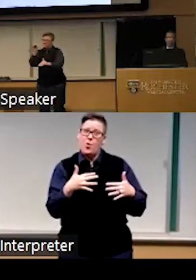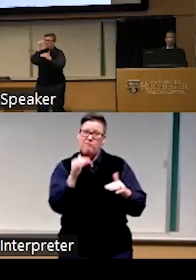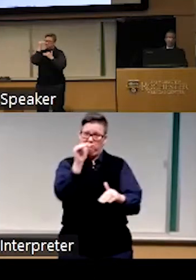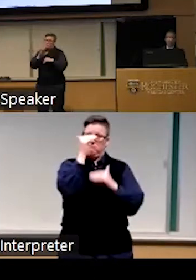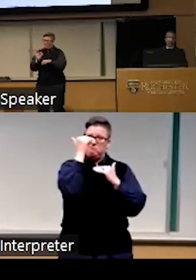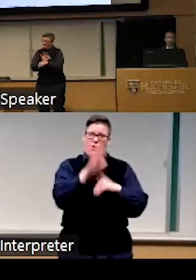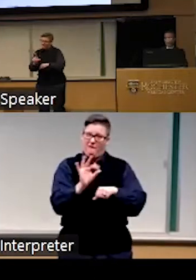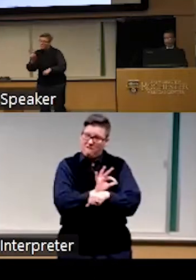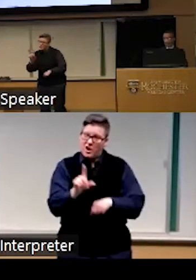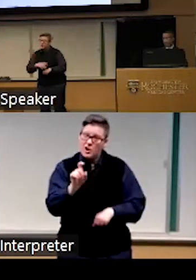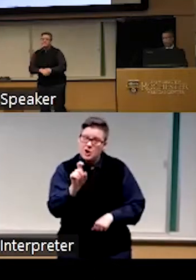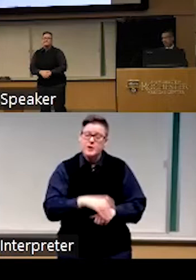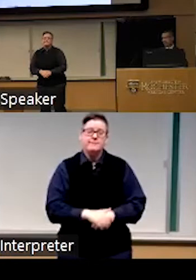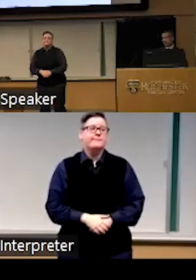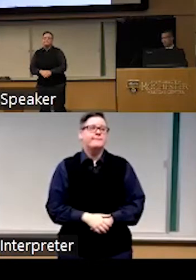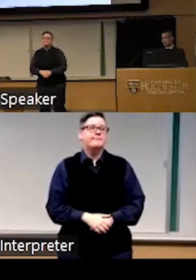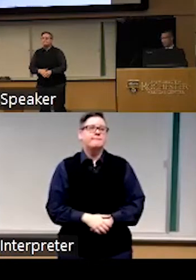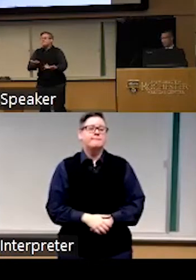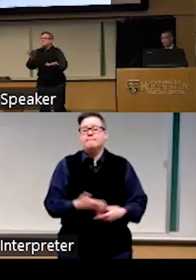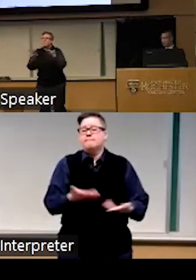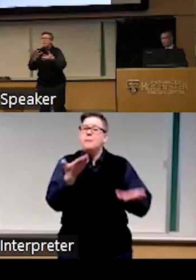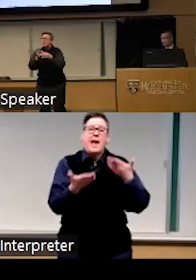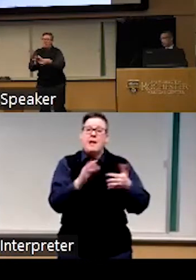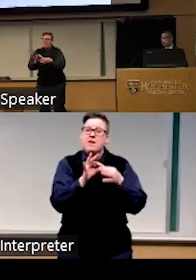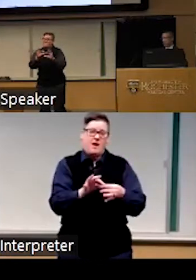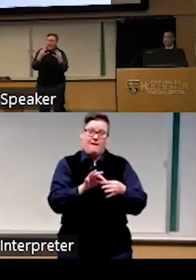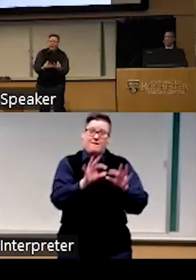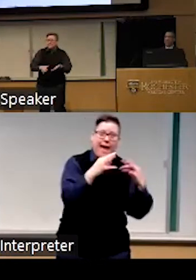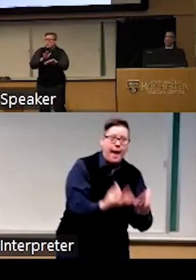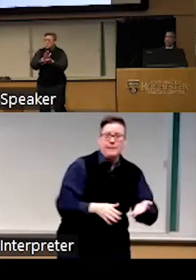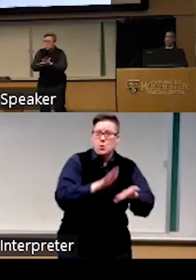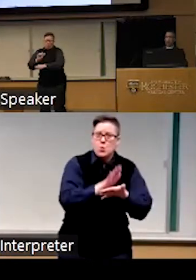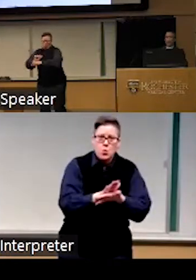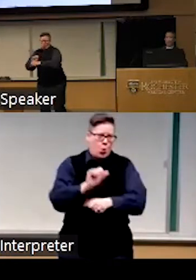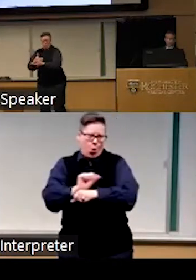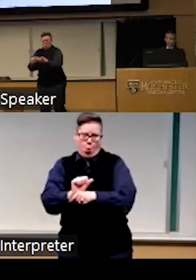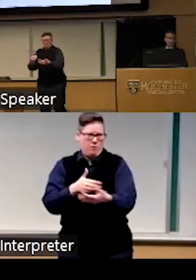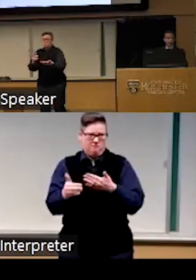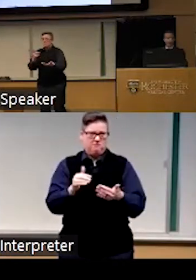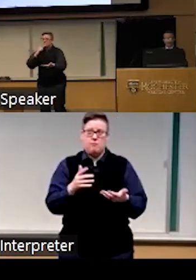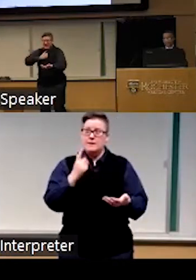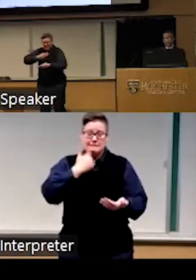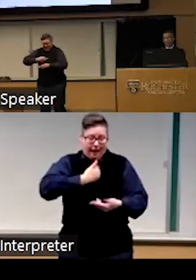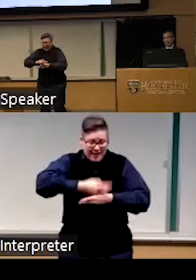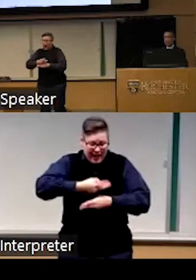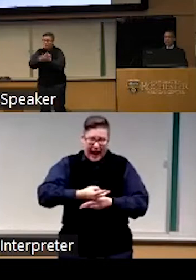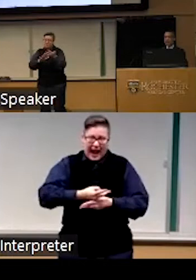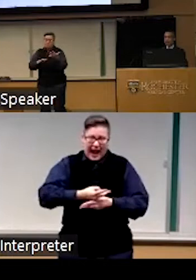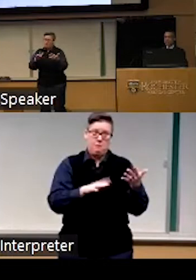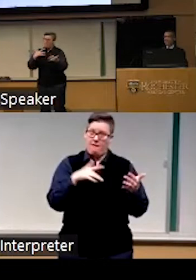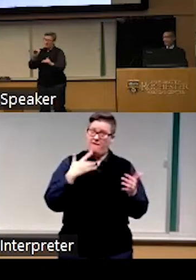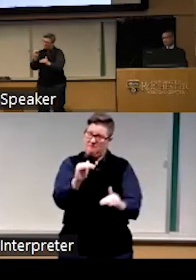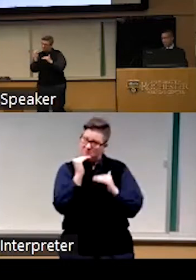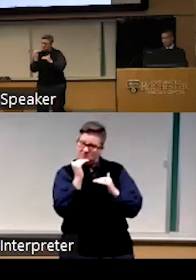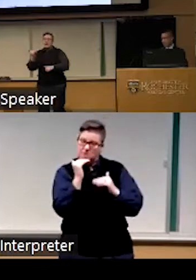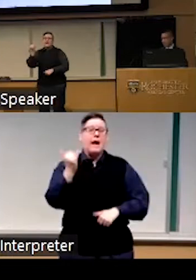function whether that be function in family school work uh self-care and Etc and if they answered yes